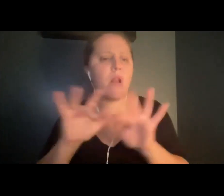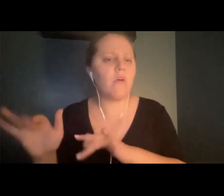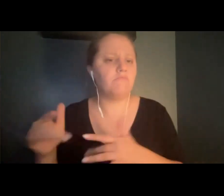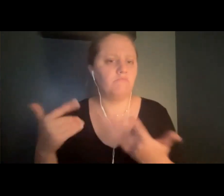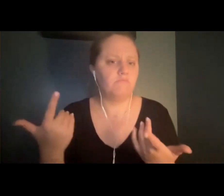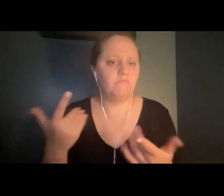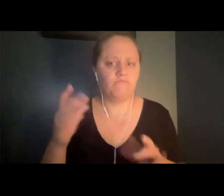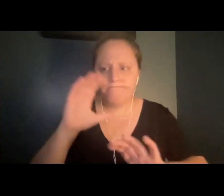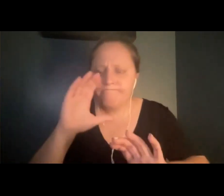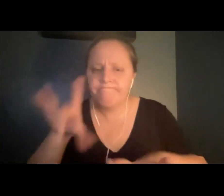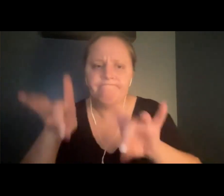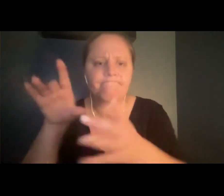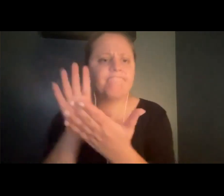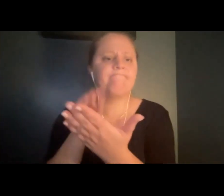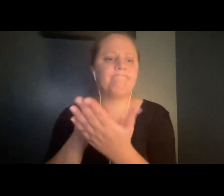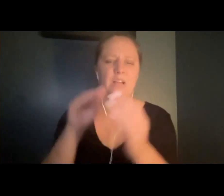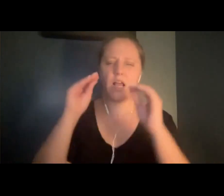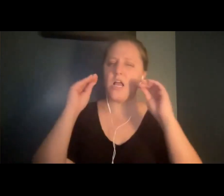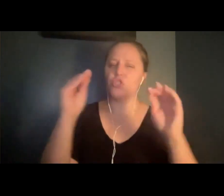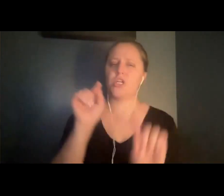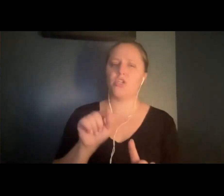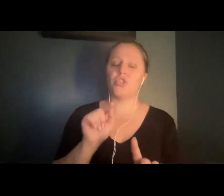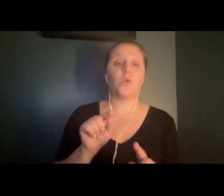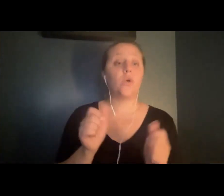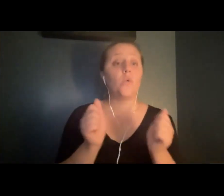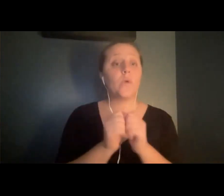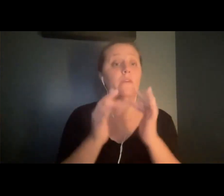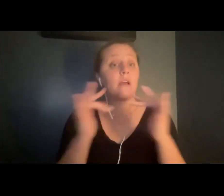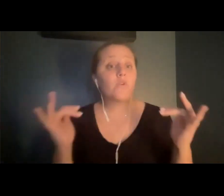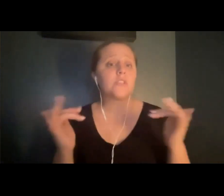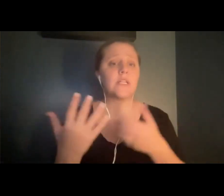know that with anything in diversity and inclusion is all about trying to educate